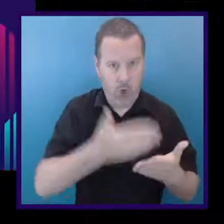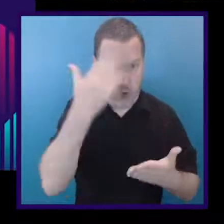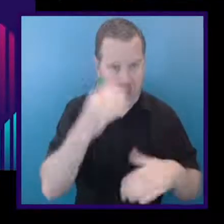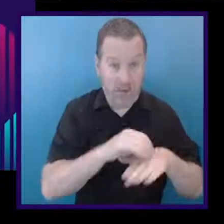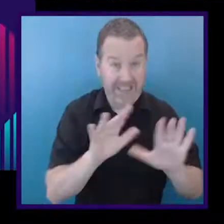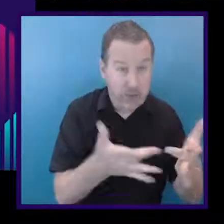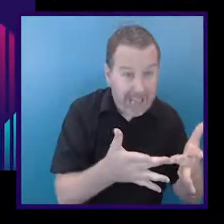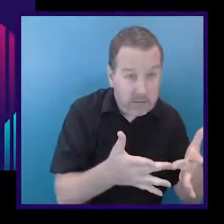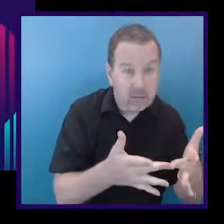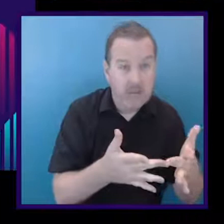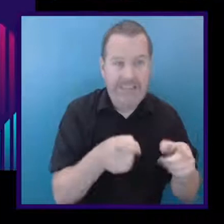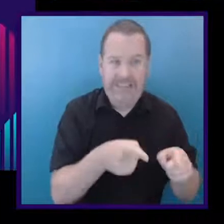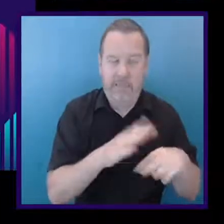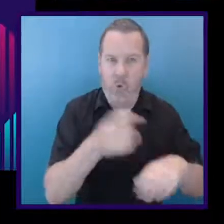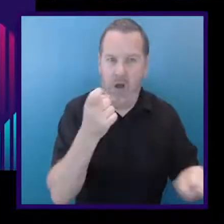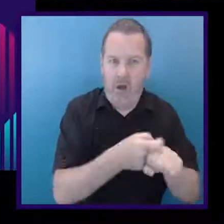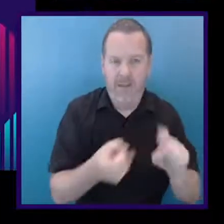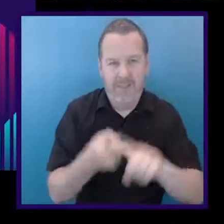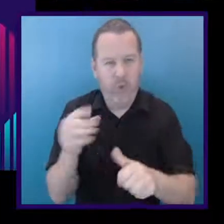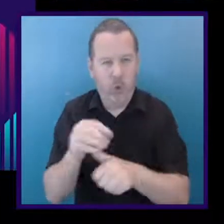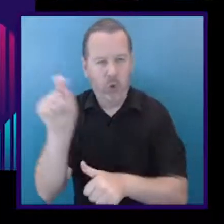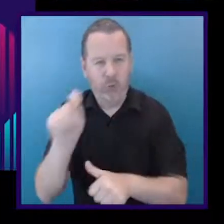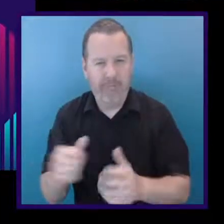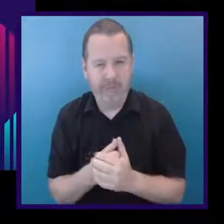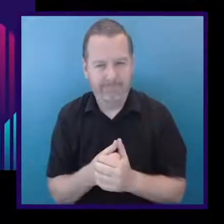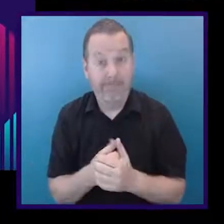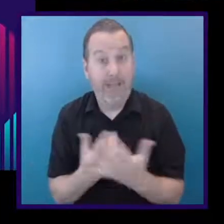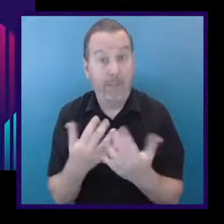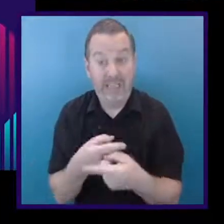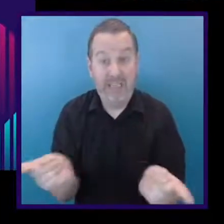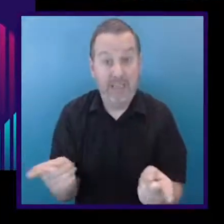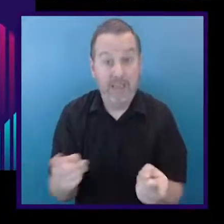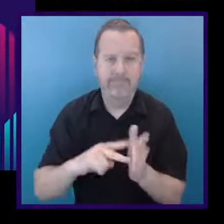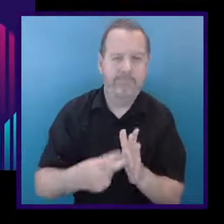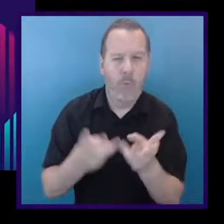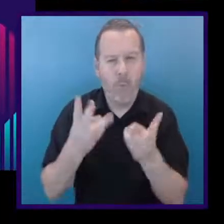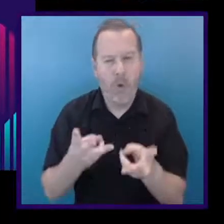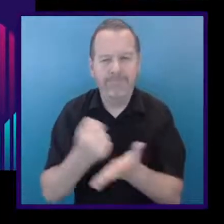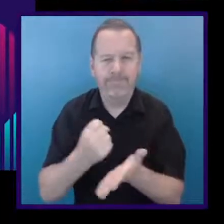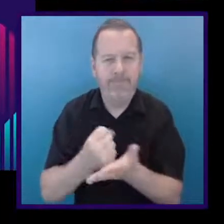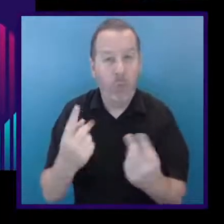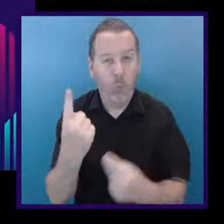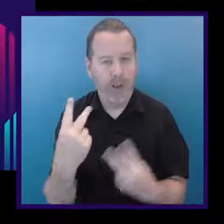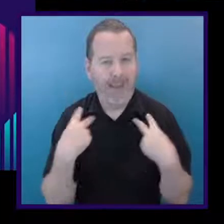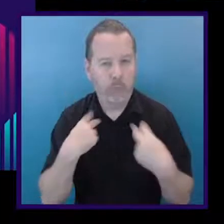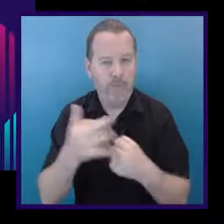Just 44% of the pupils told us that they plan to do a language for GCSE and when we probed